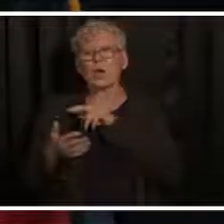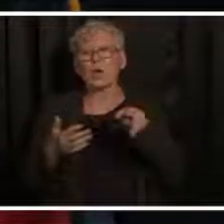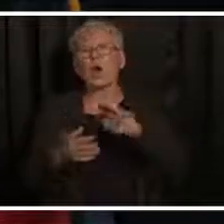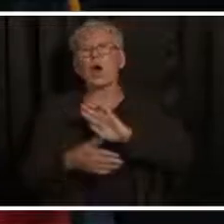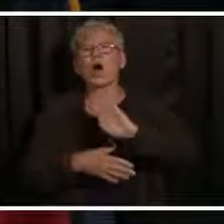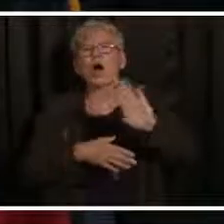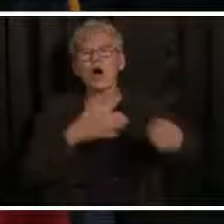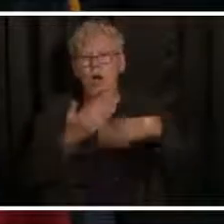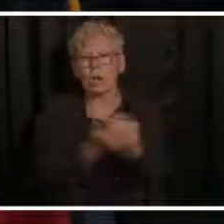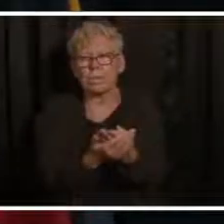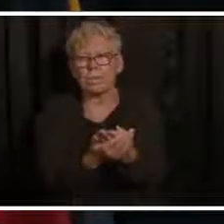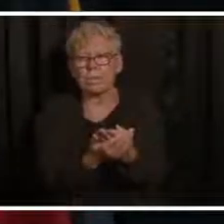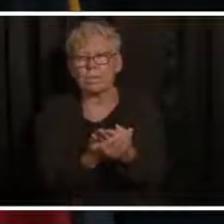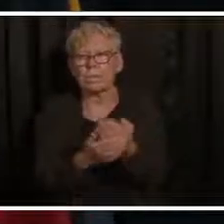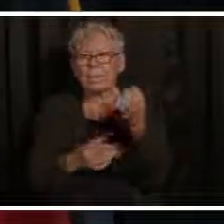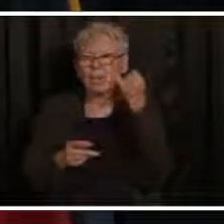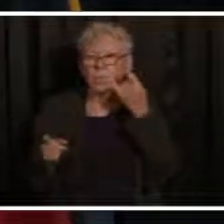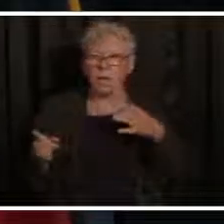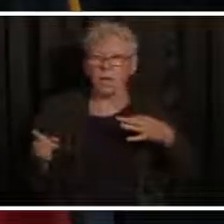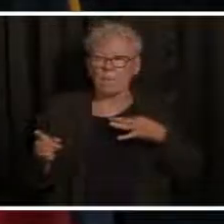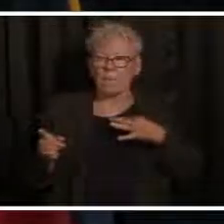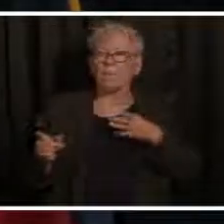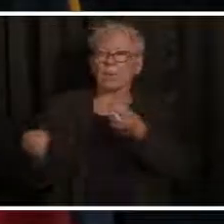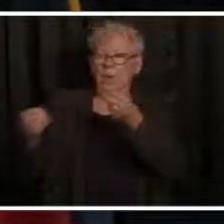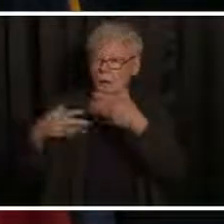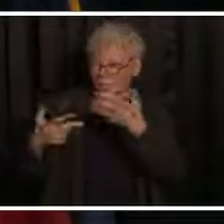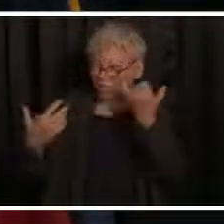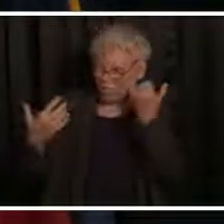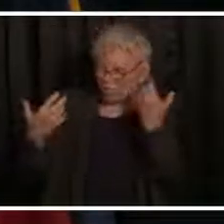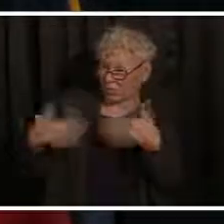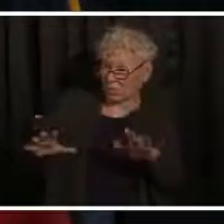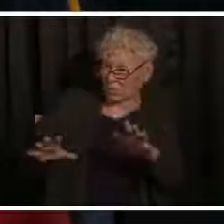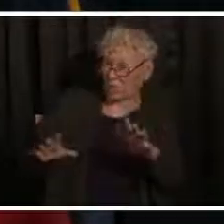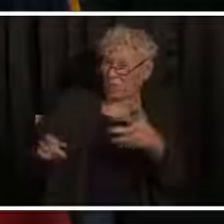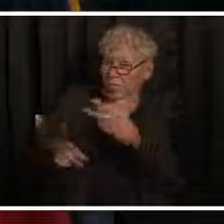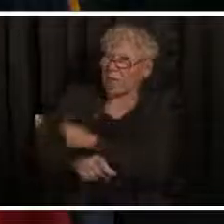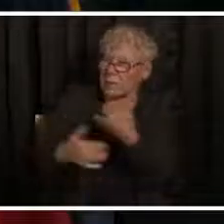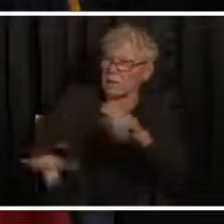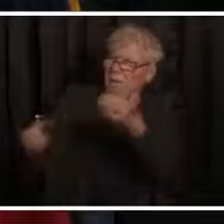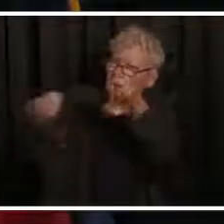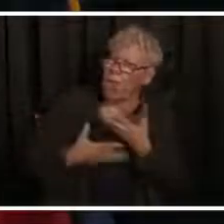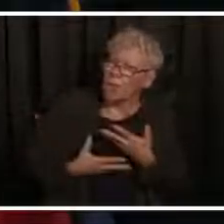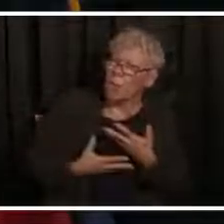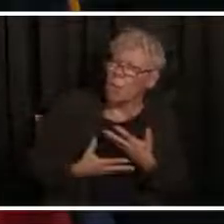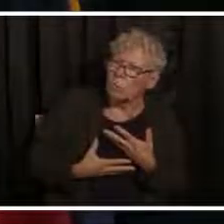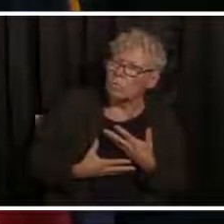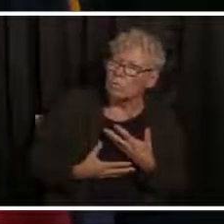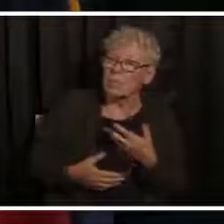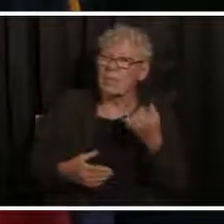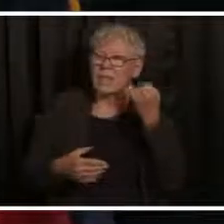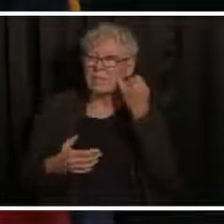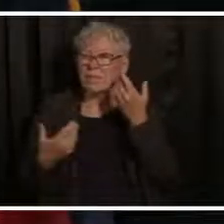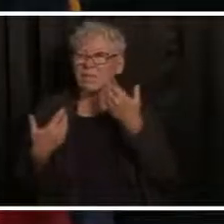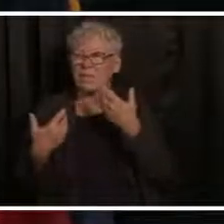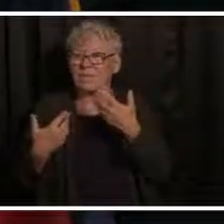need to let us they've been vaccinated and they are whether they get vaccinated from this point going forward or they're